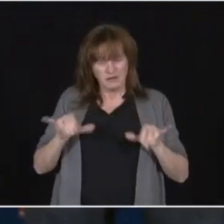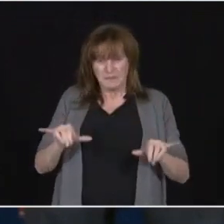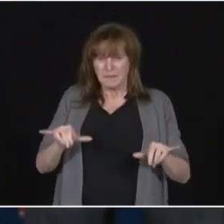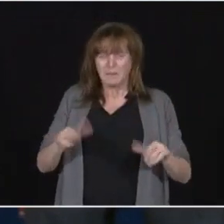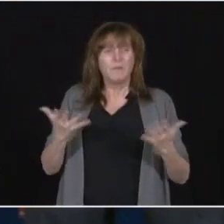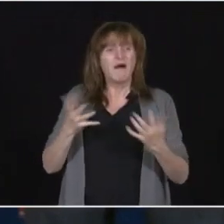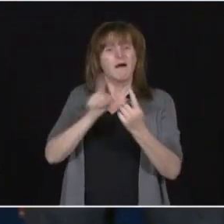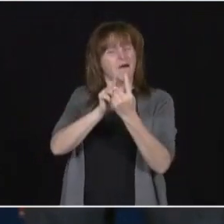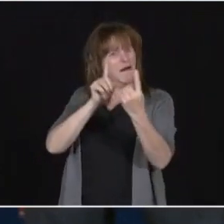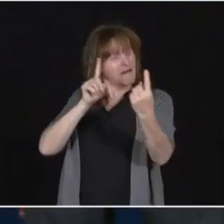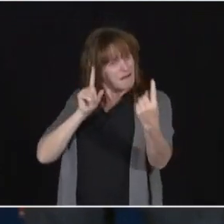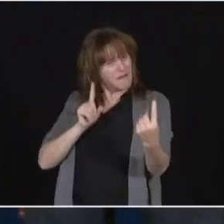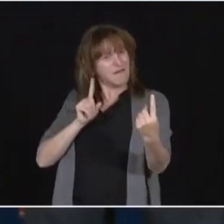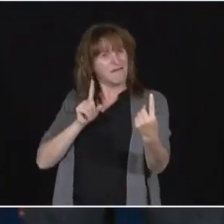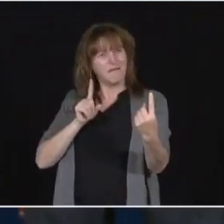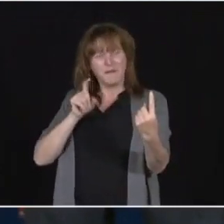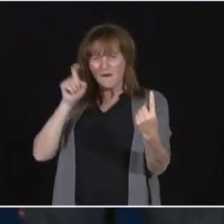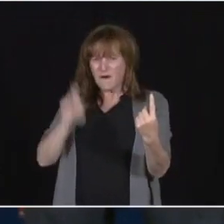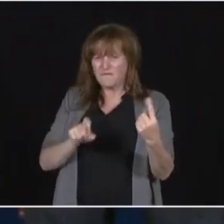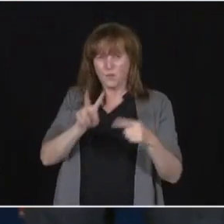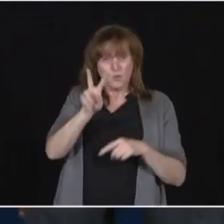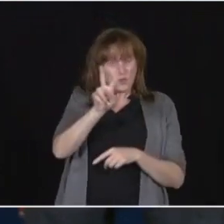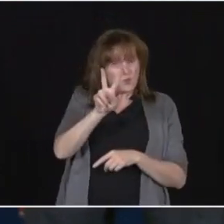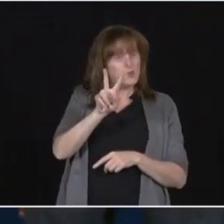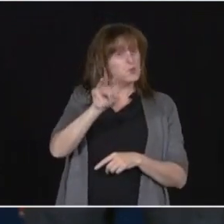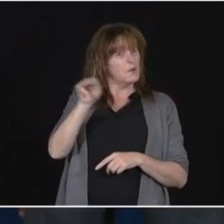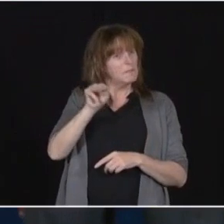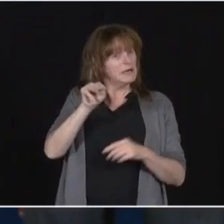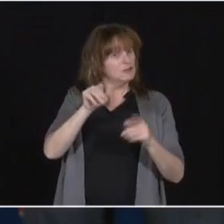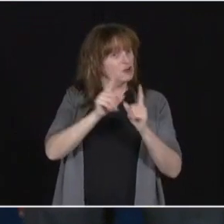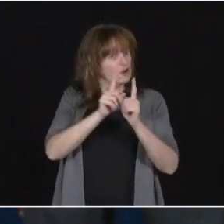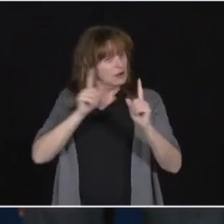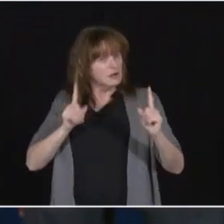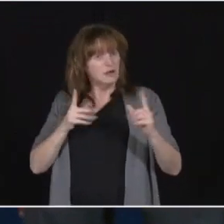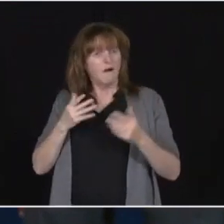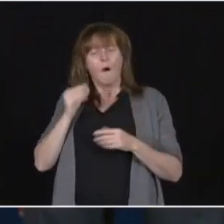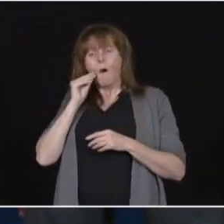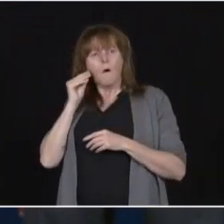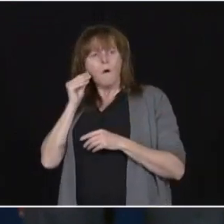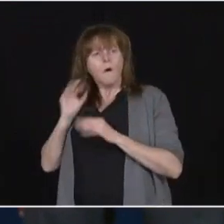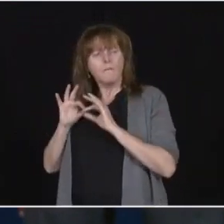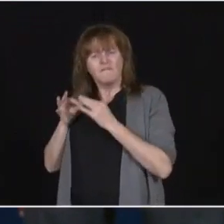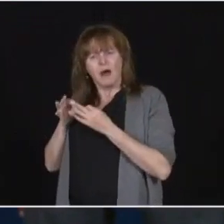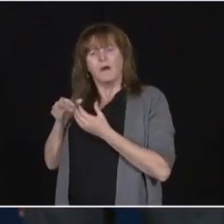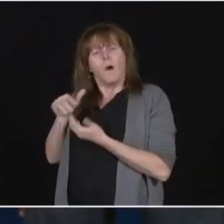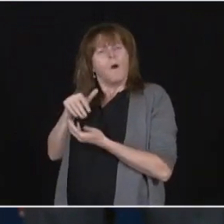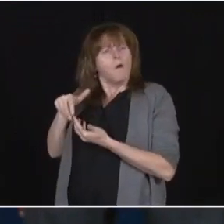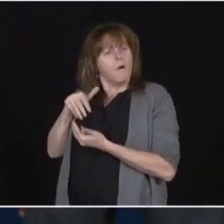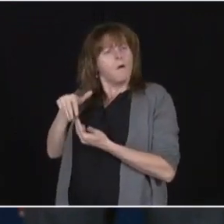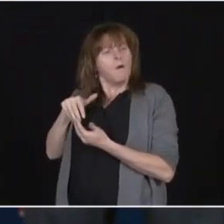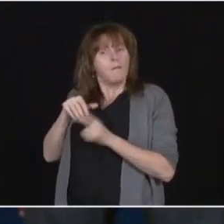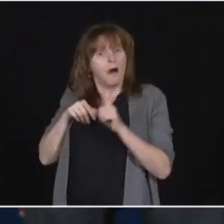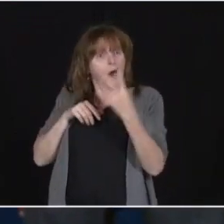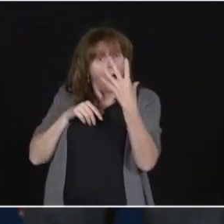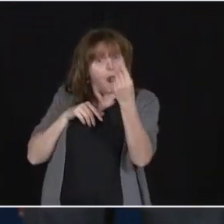from others outside of your household. But as we begin to reopen the province, it won't always